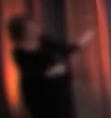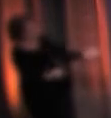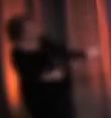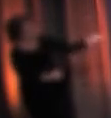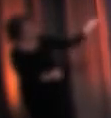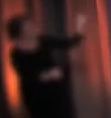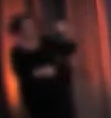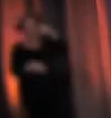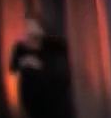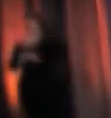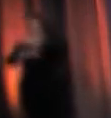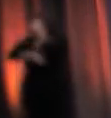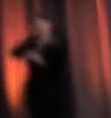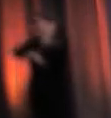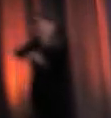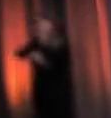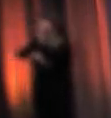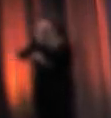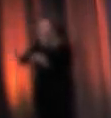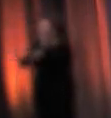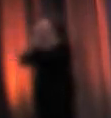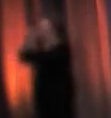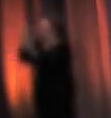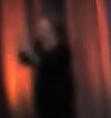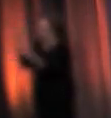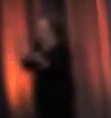this building with a torch like tower standing out of the